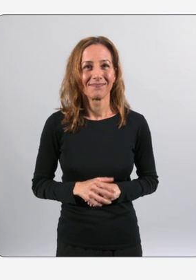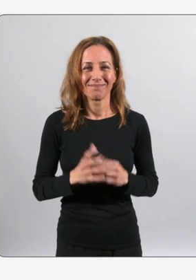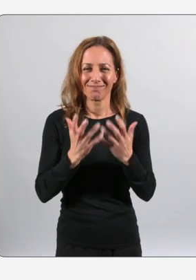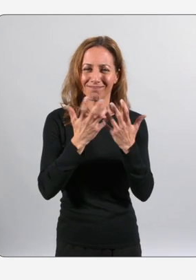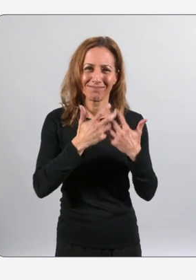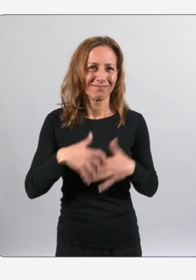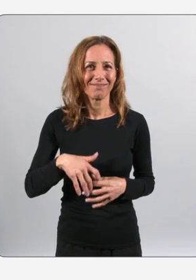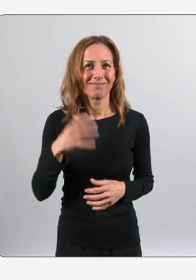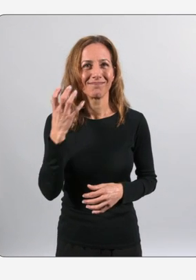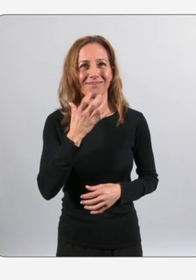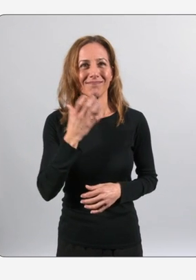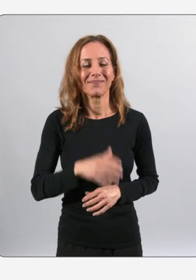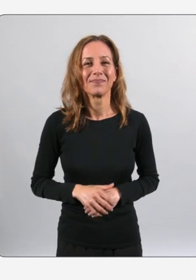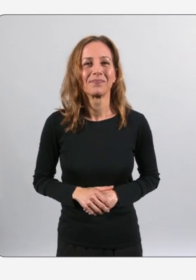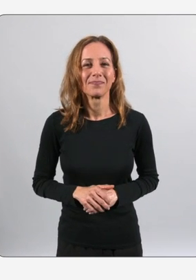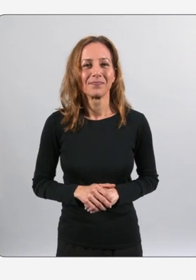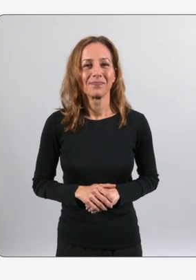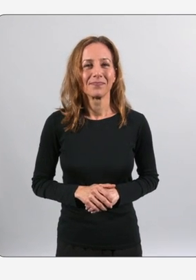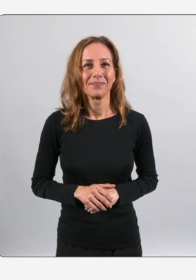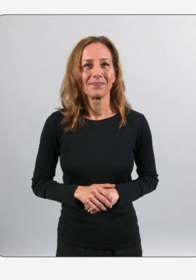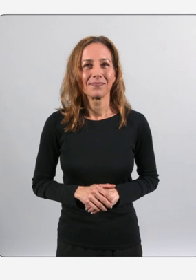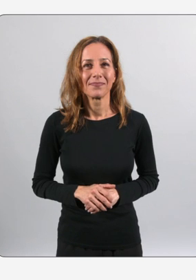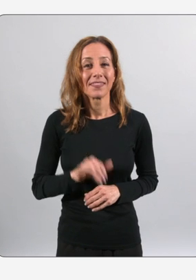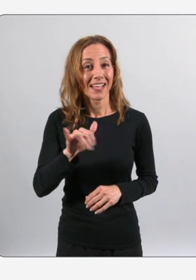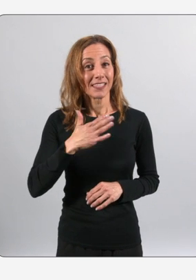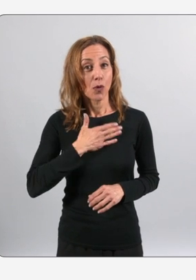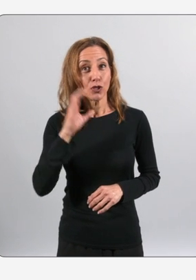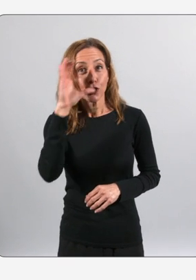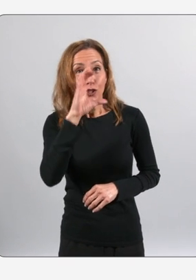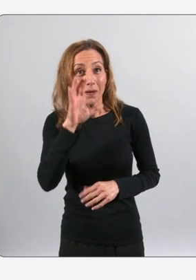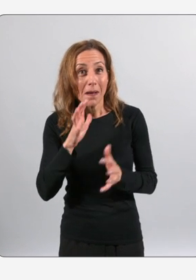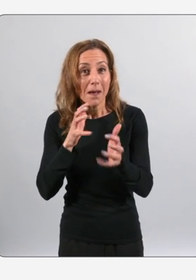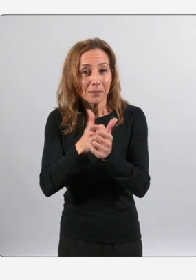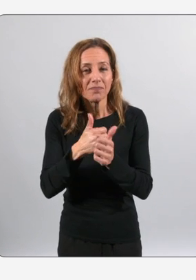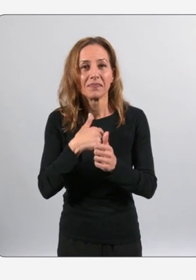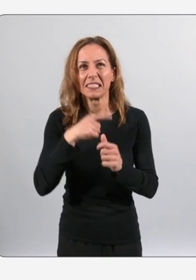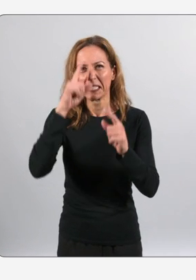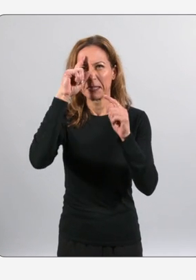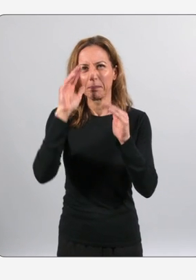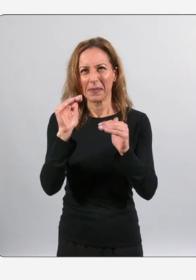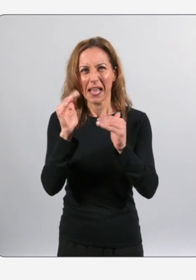So that's our Search update, and we expect to bring all of these new Search experiences to the